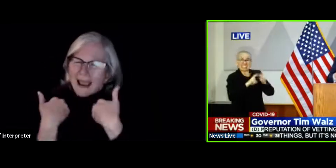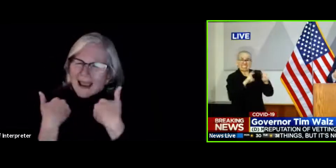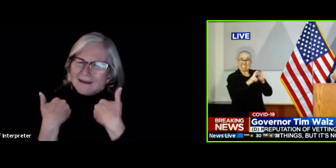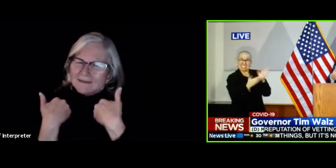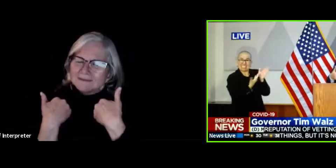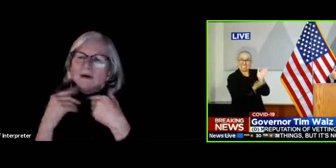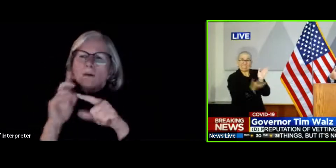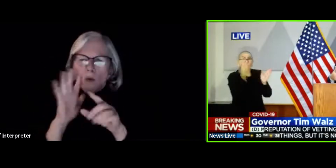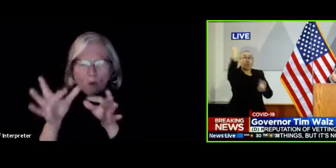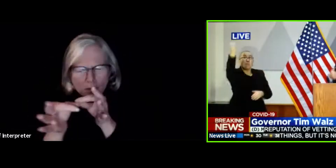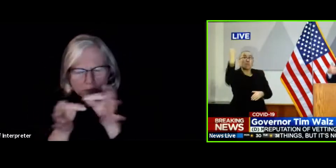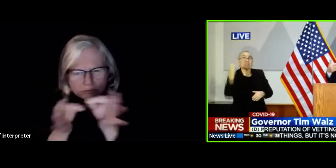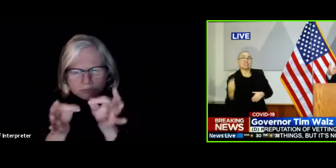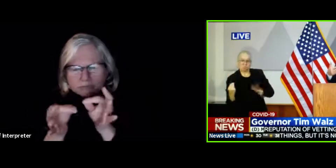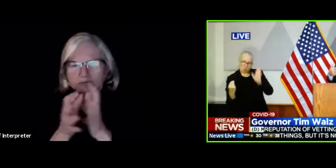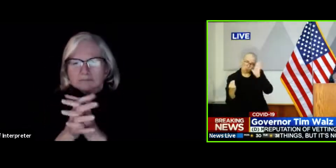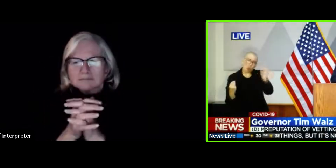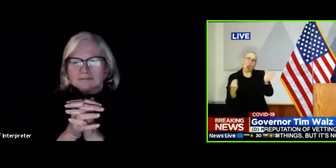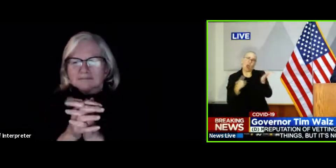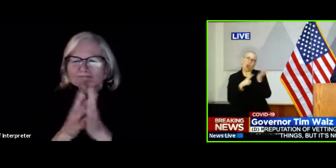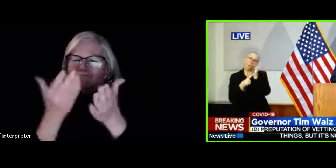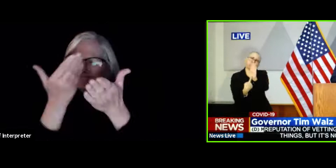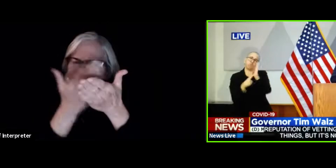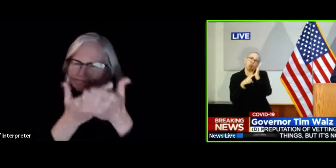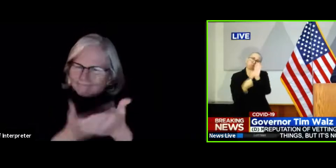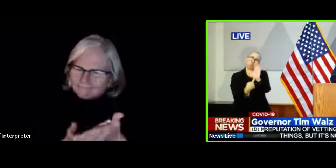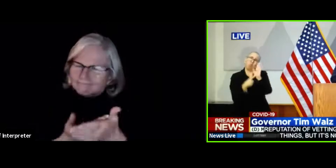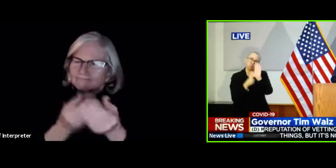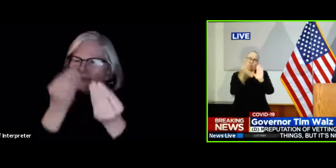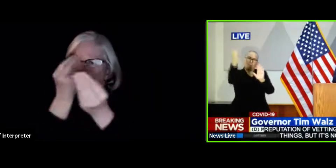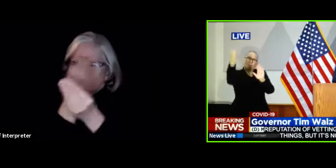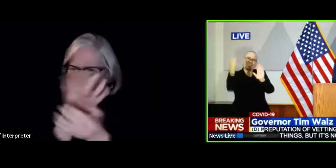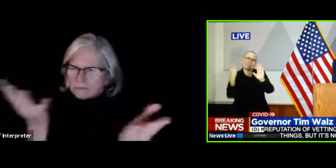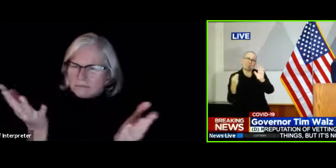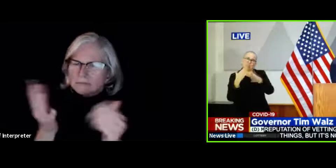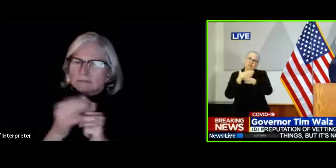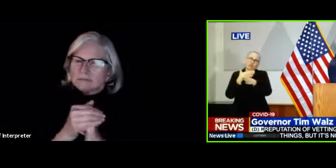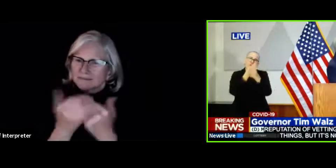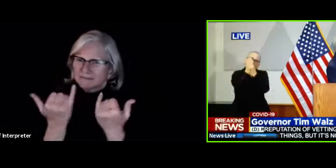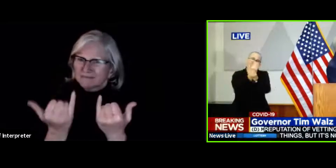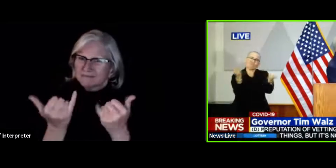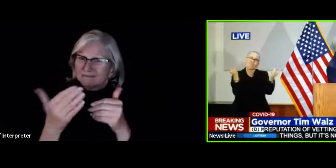AND SET THAT BASELINE, GETS UPDATED ON IT AND, AGAIN, SOME OF THE DEBATES ABOUT WHAT,